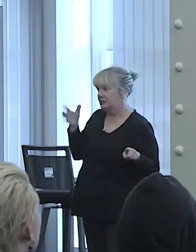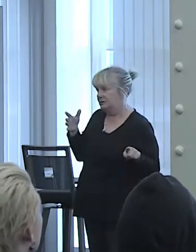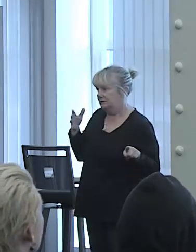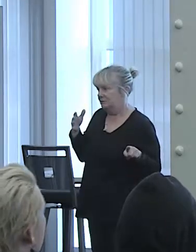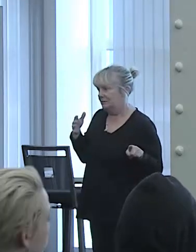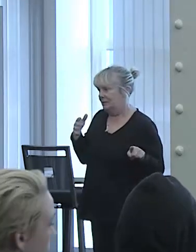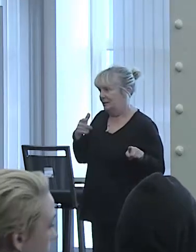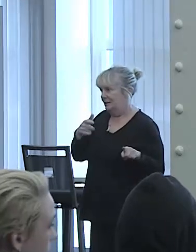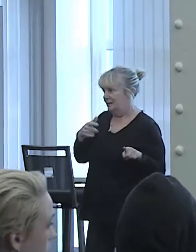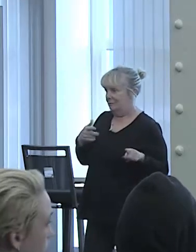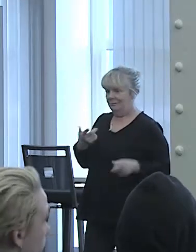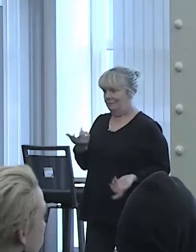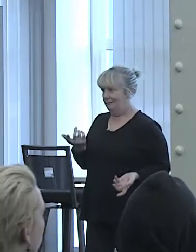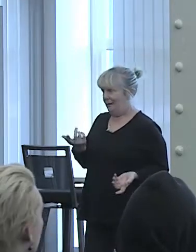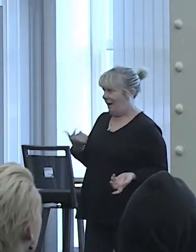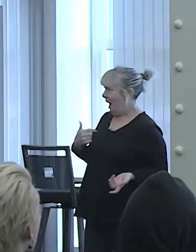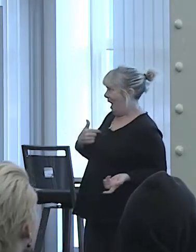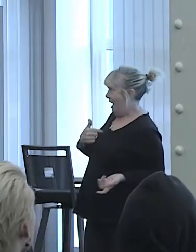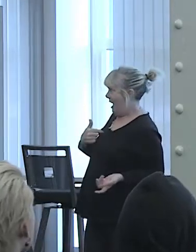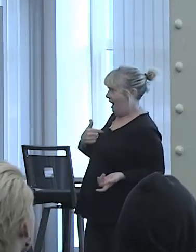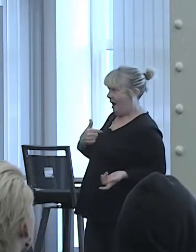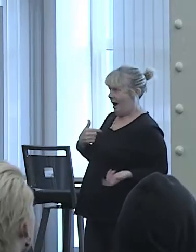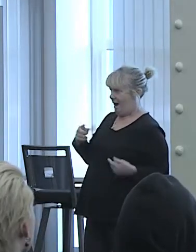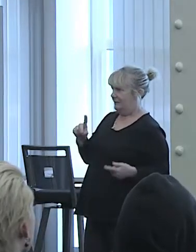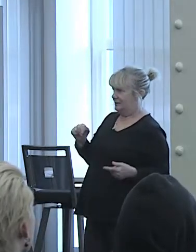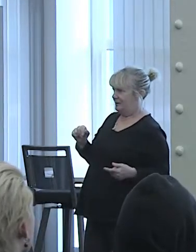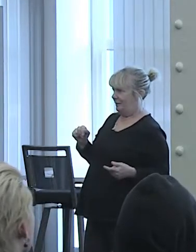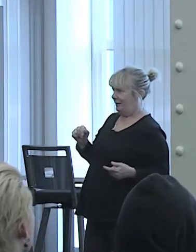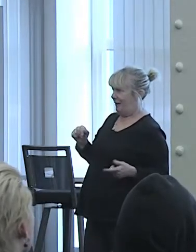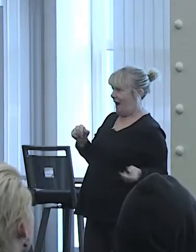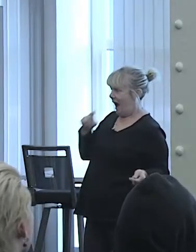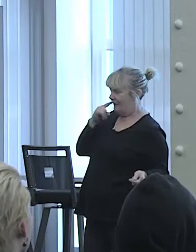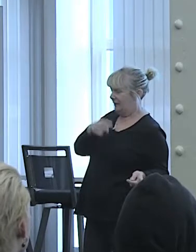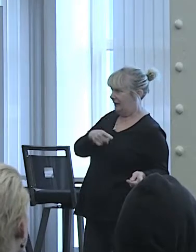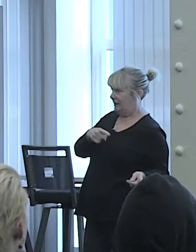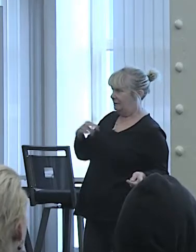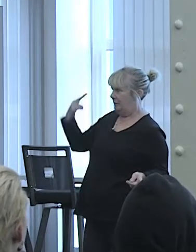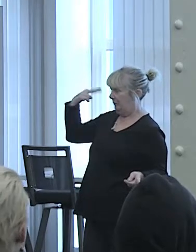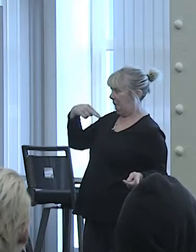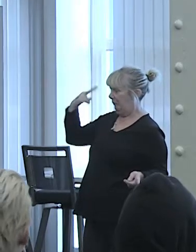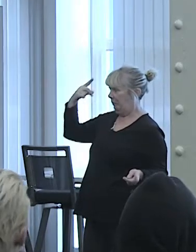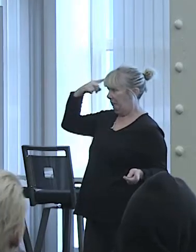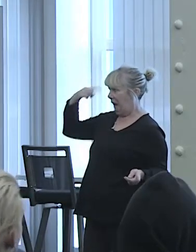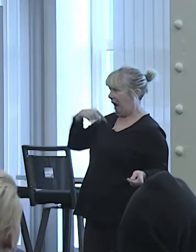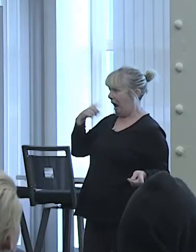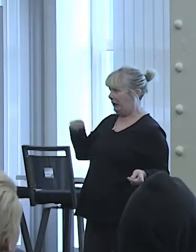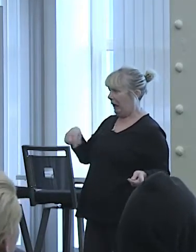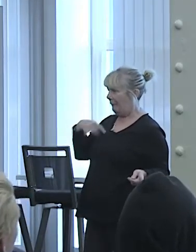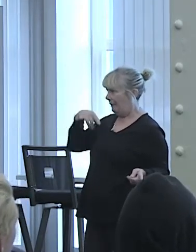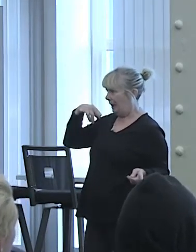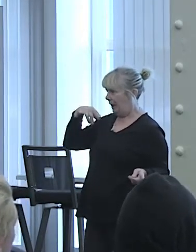and it's obvious, it is apparent that you have a disability. If somebody presumes to you that the only reason,